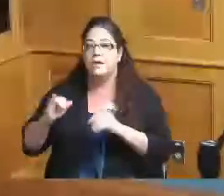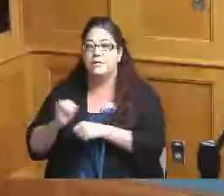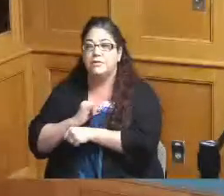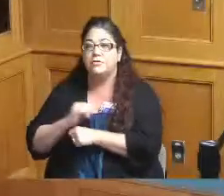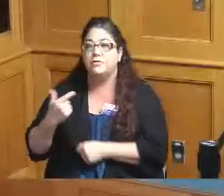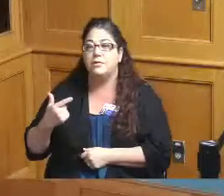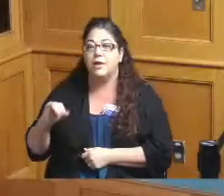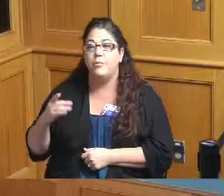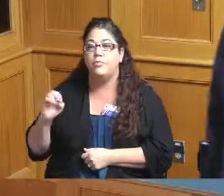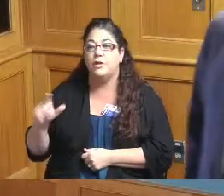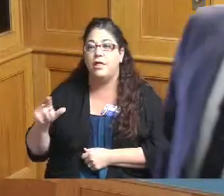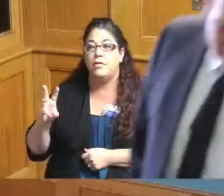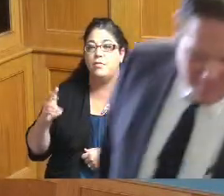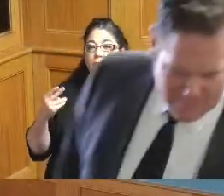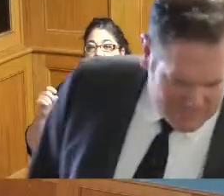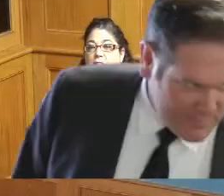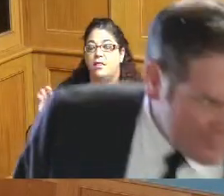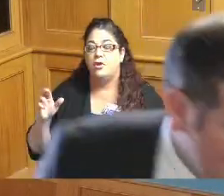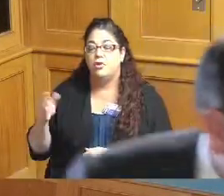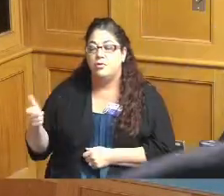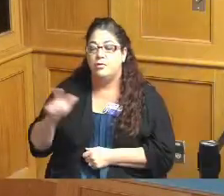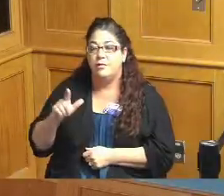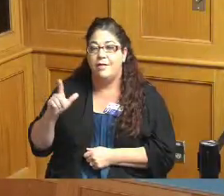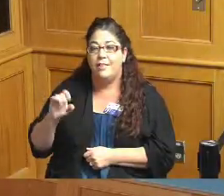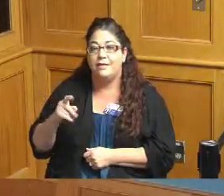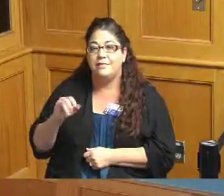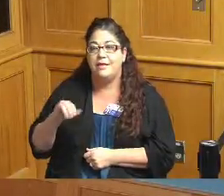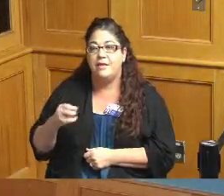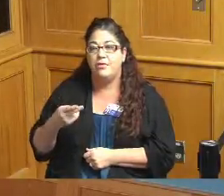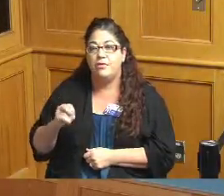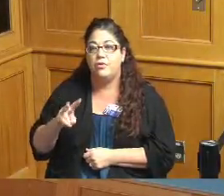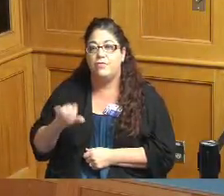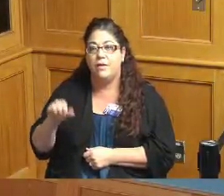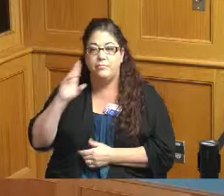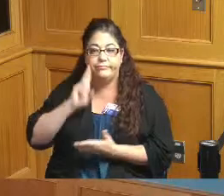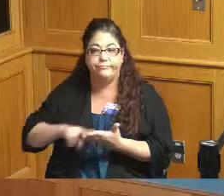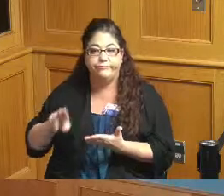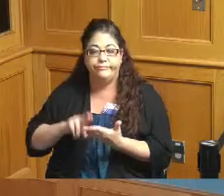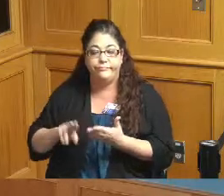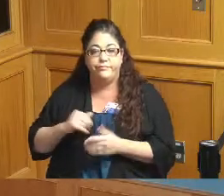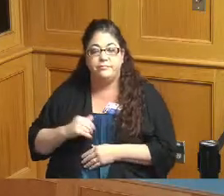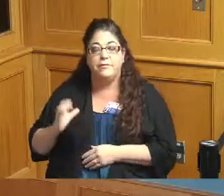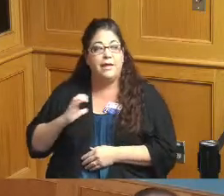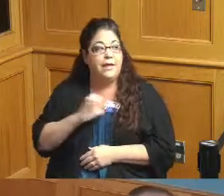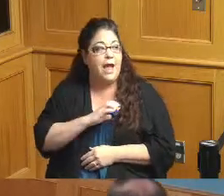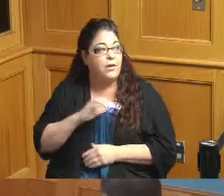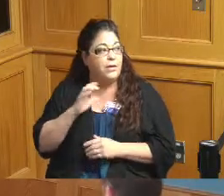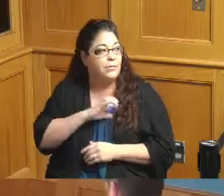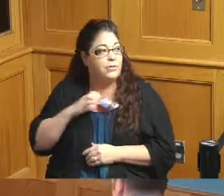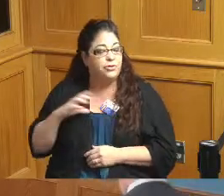Leslie Hervey Clerk to the Board good afternoon I'm County Commissioner Denise Driehaus Jeff